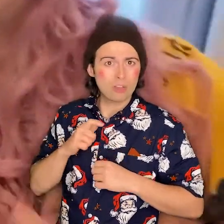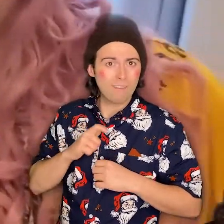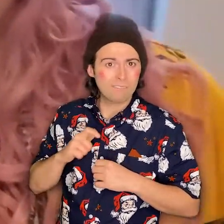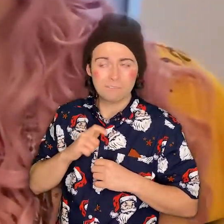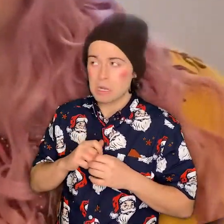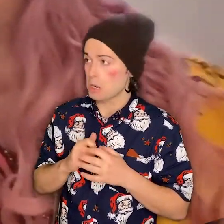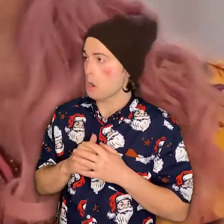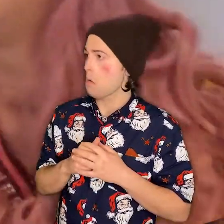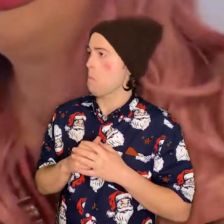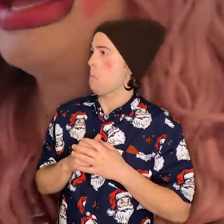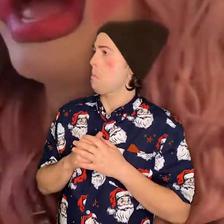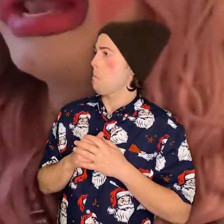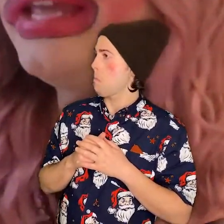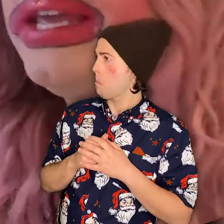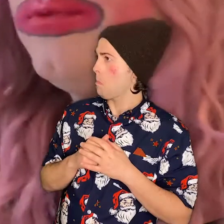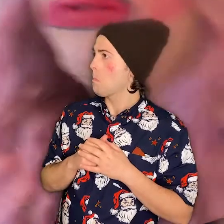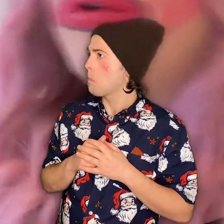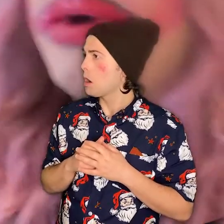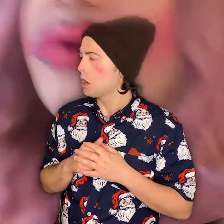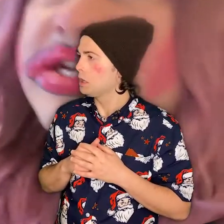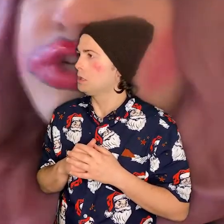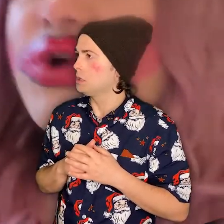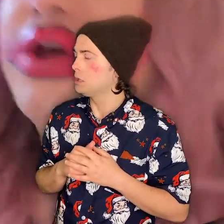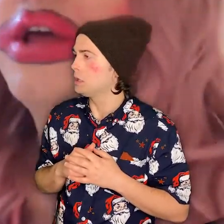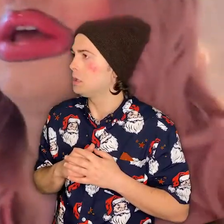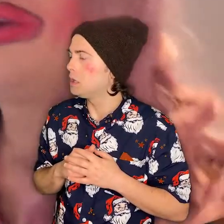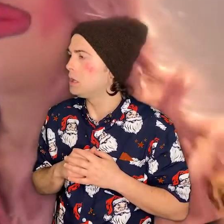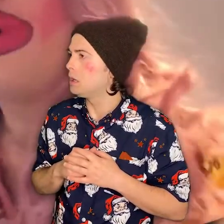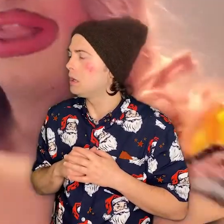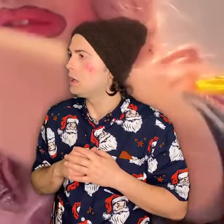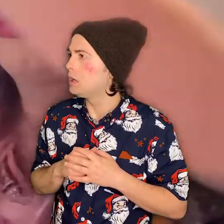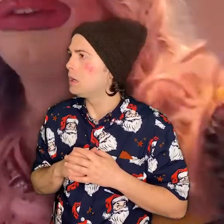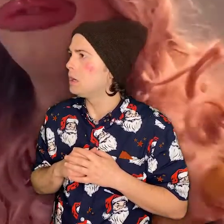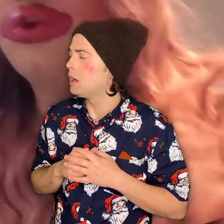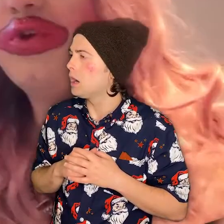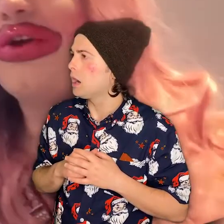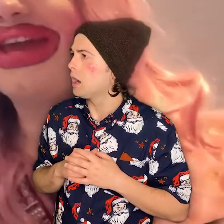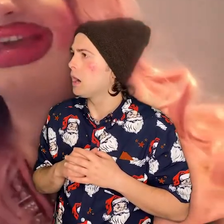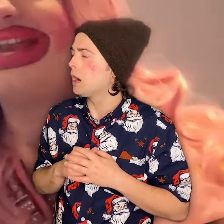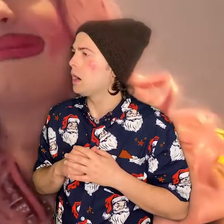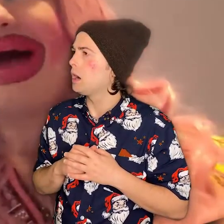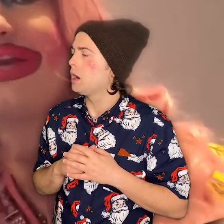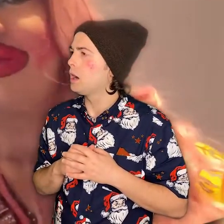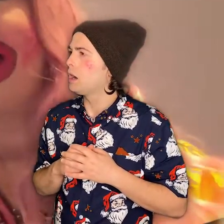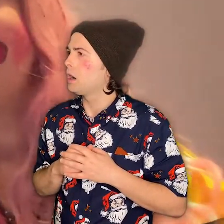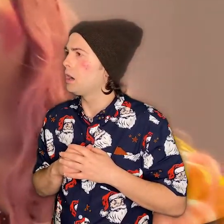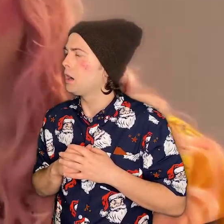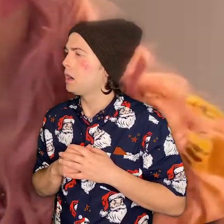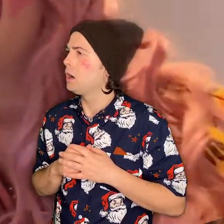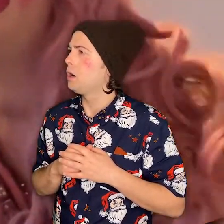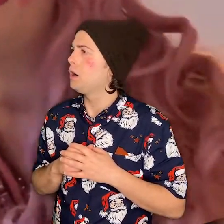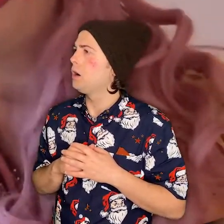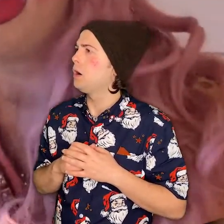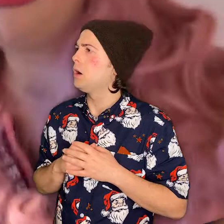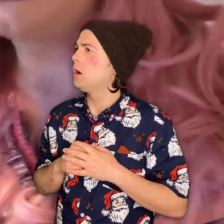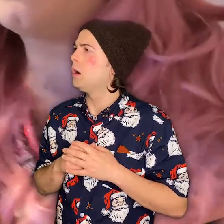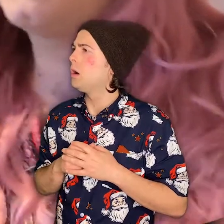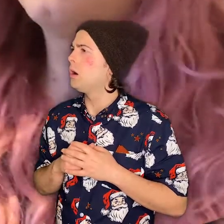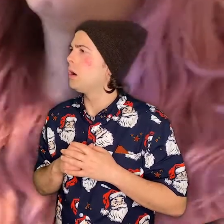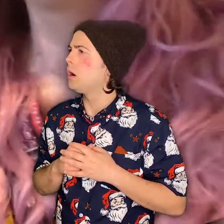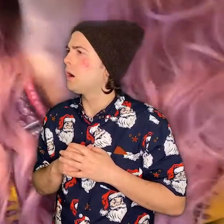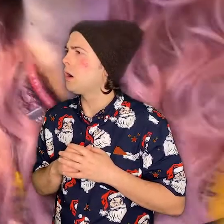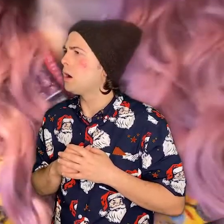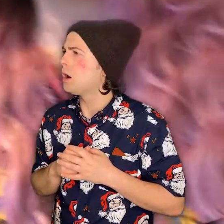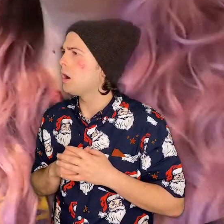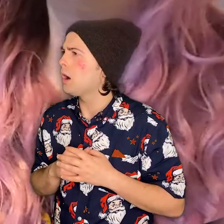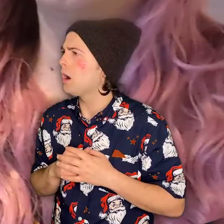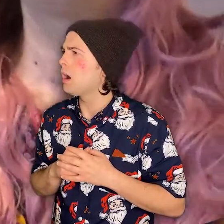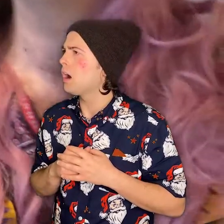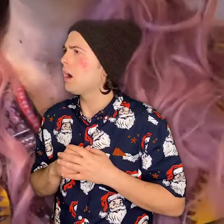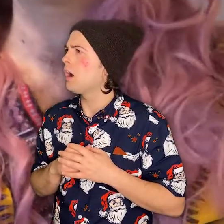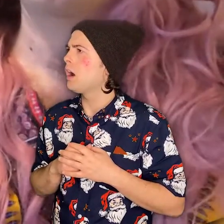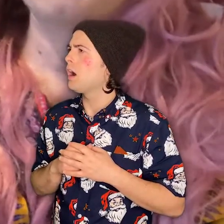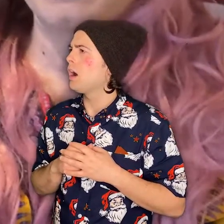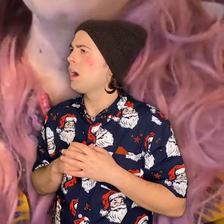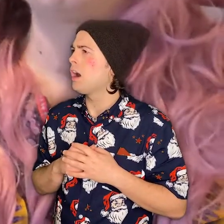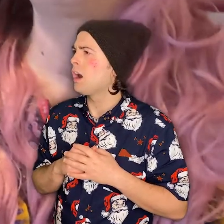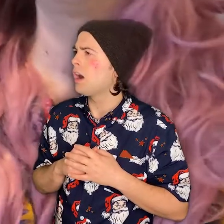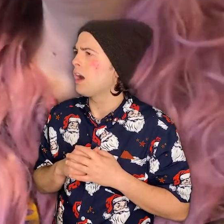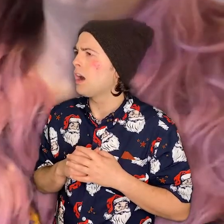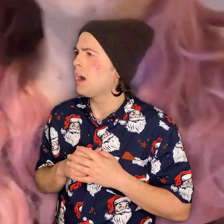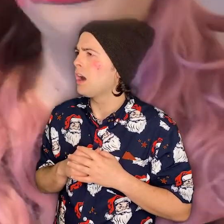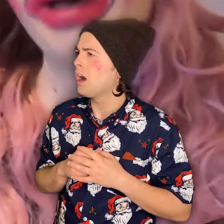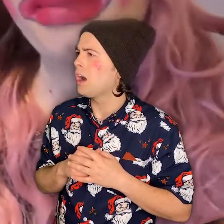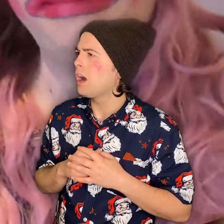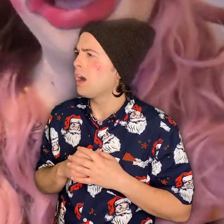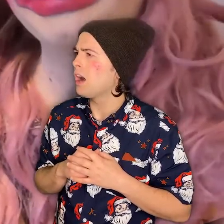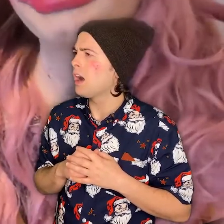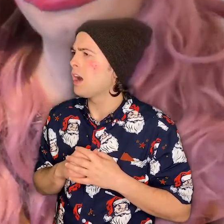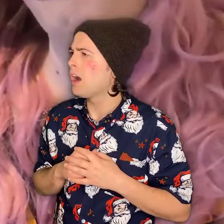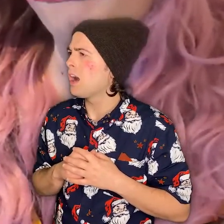And this is my window with a lovely view of Pantoland. And here they are, my bebe’s. Look at my Bebes i love my Bebes.